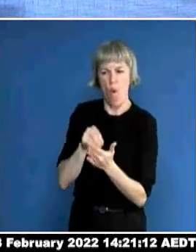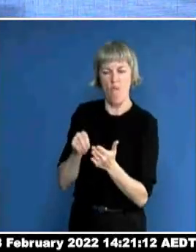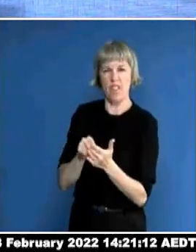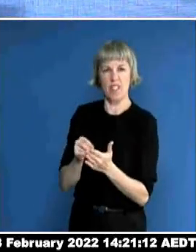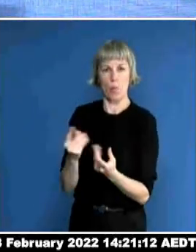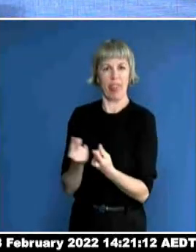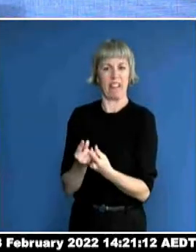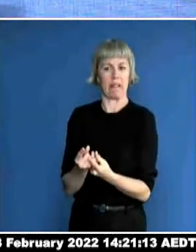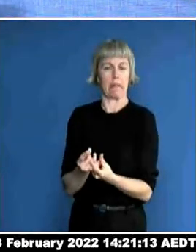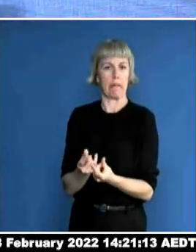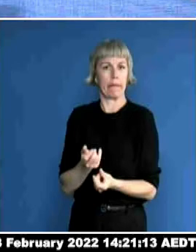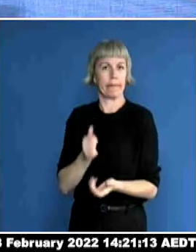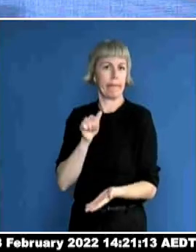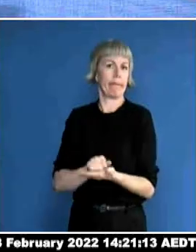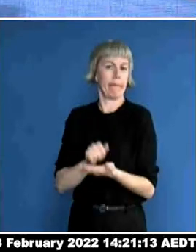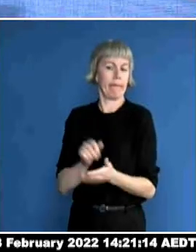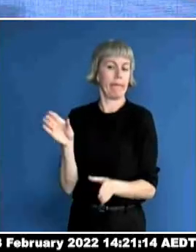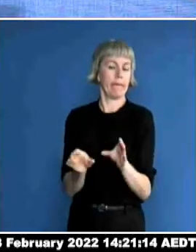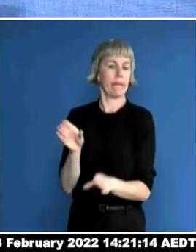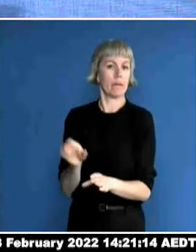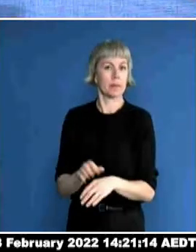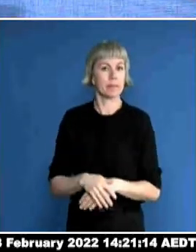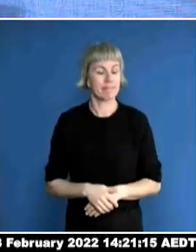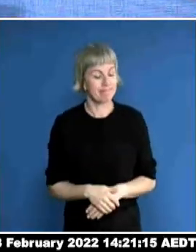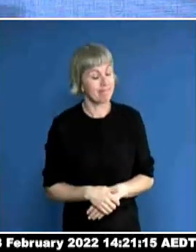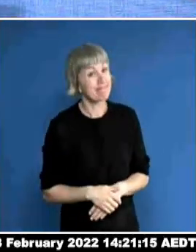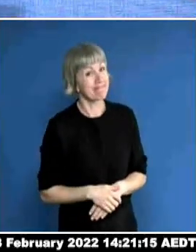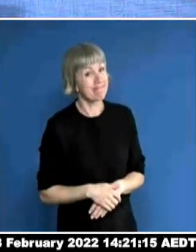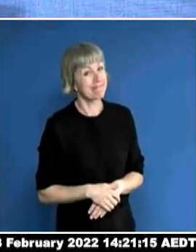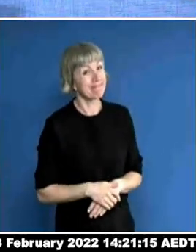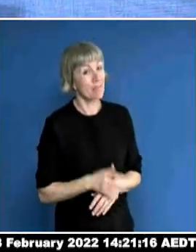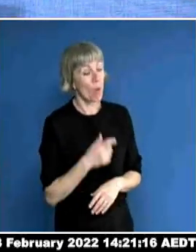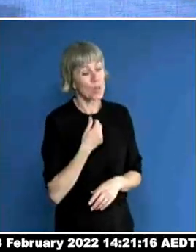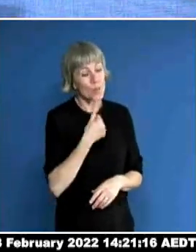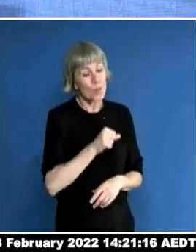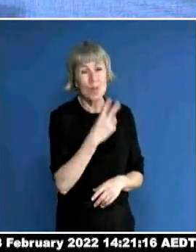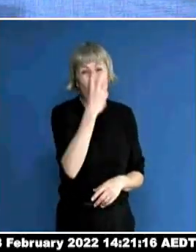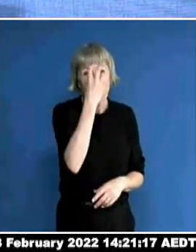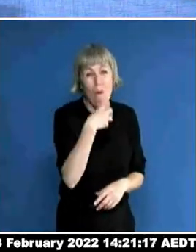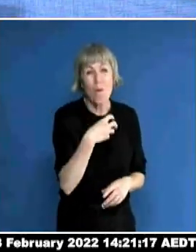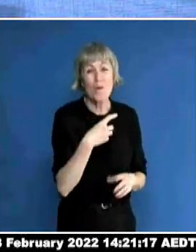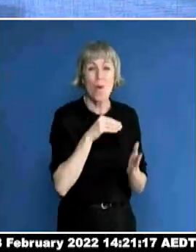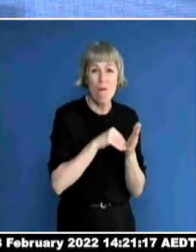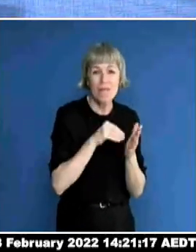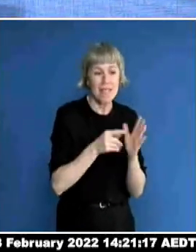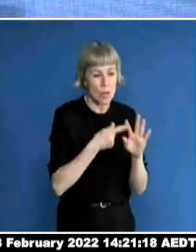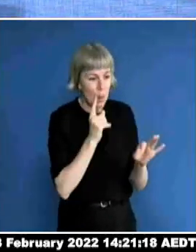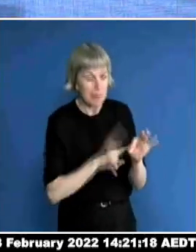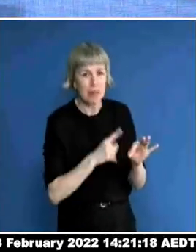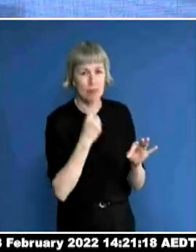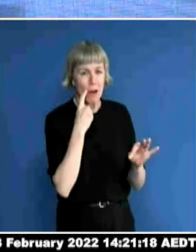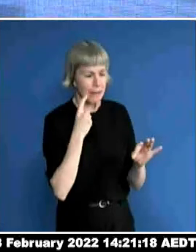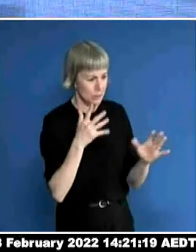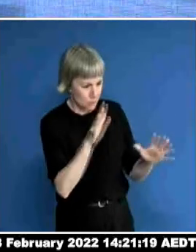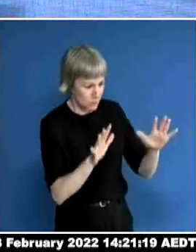They were office equipment that were utilised to try and be a training space.